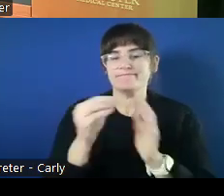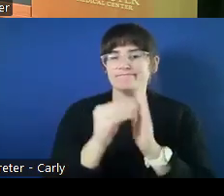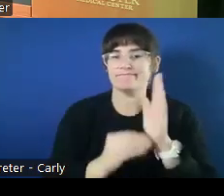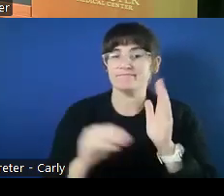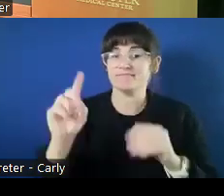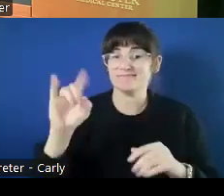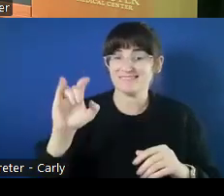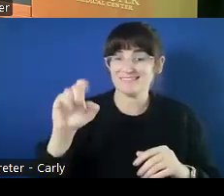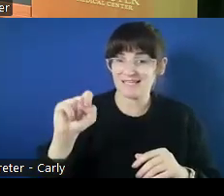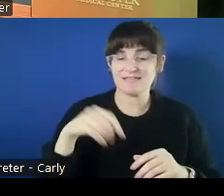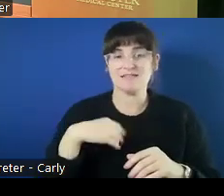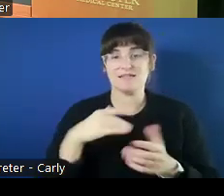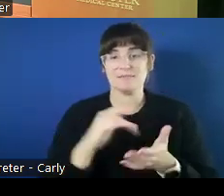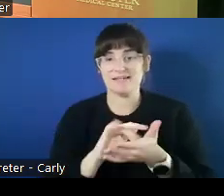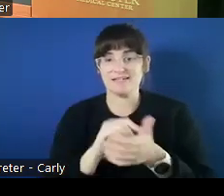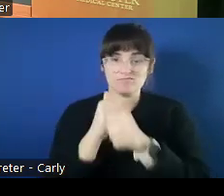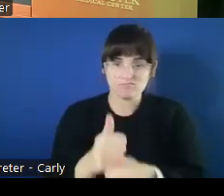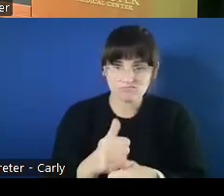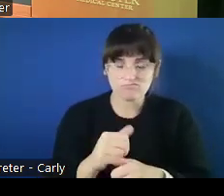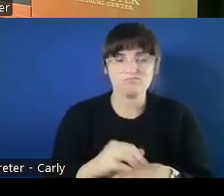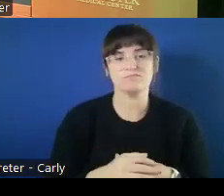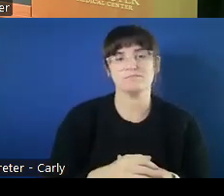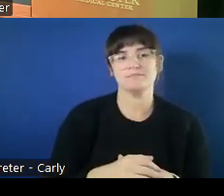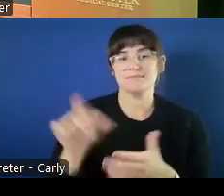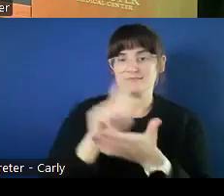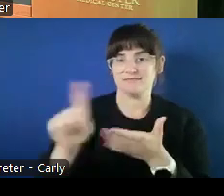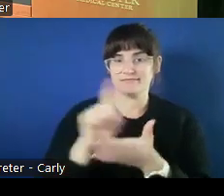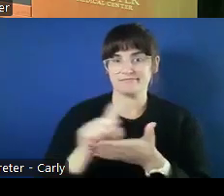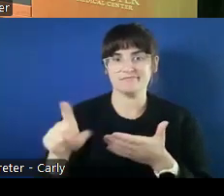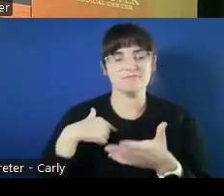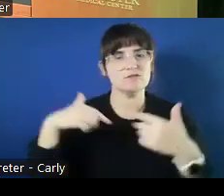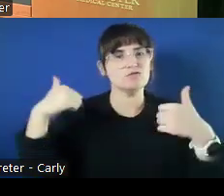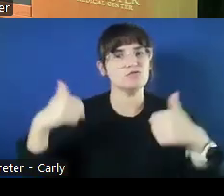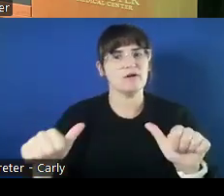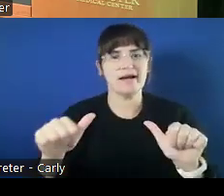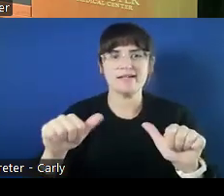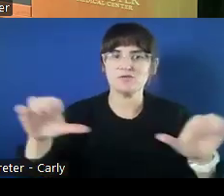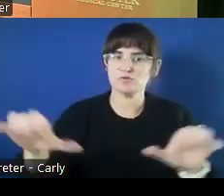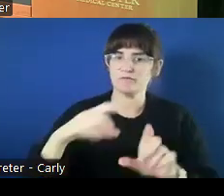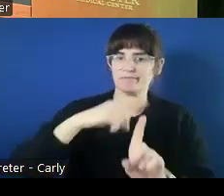medication adherence and then every week we try to get people to do these positive things so this